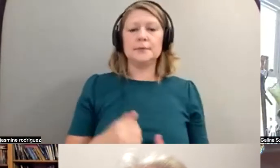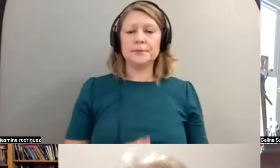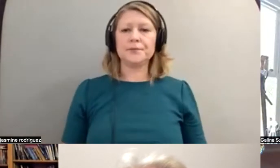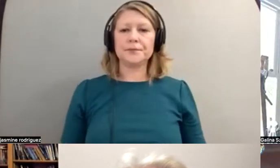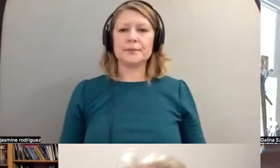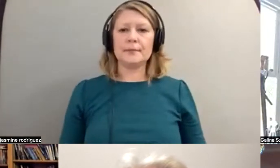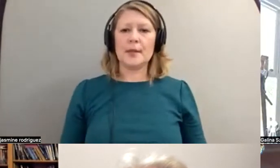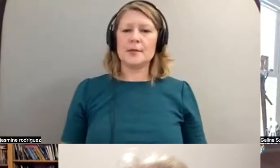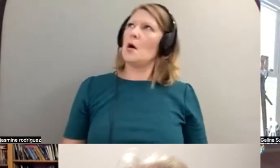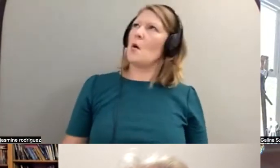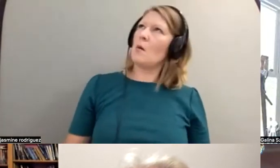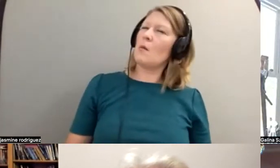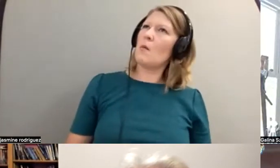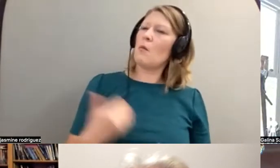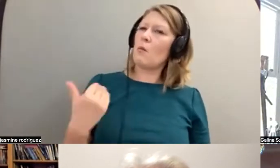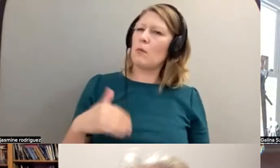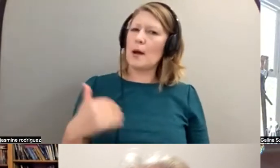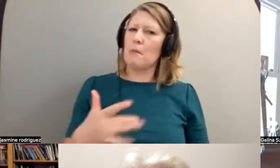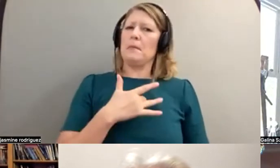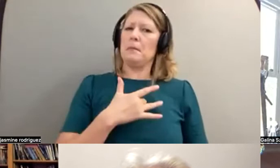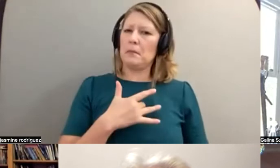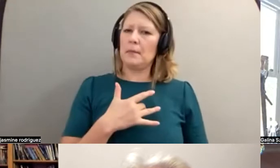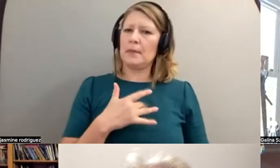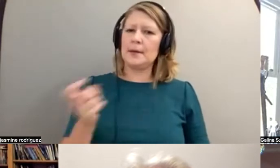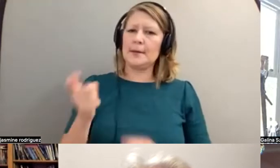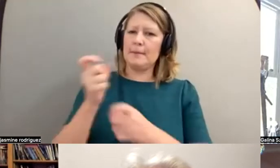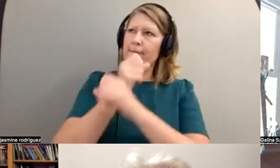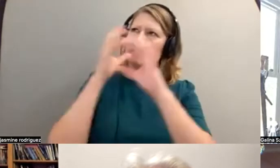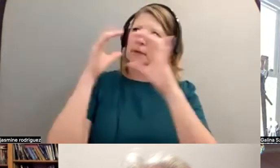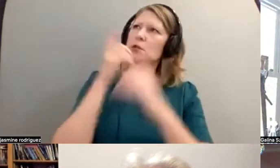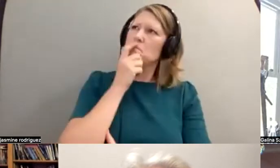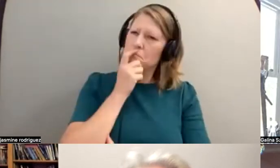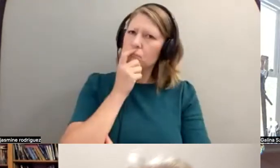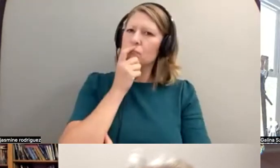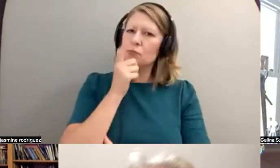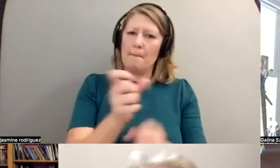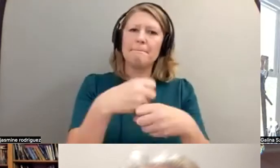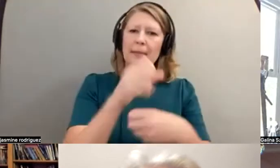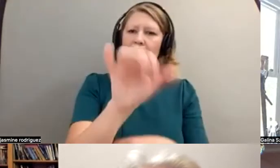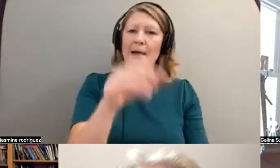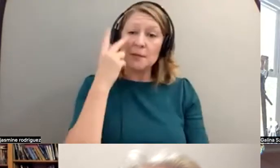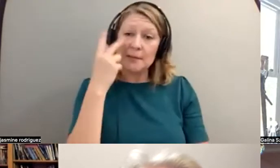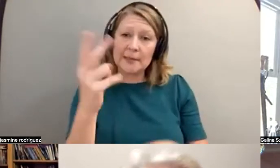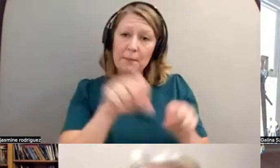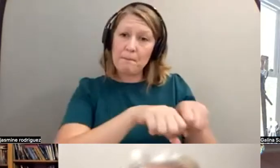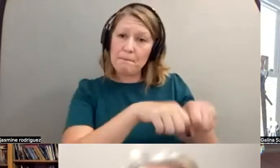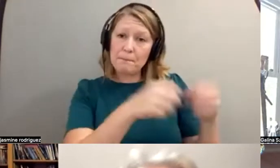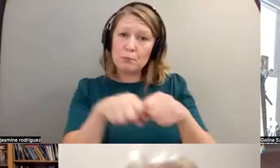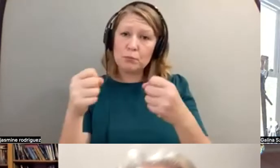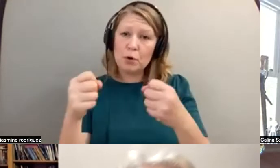And I created uh, this is you see, it's broken. By silver it's glued together.